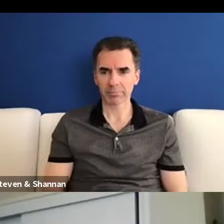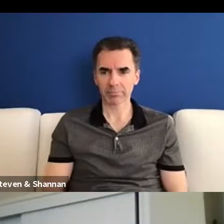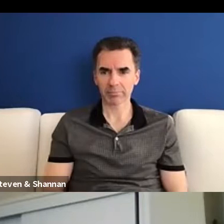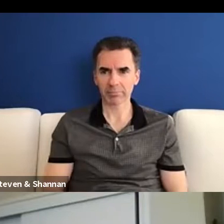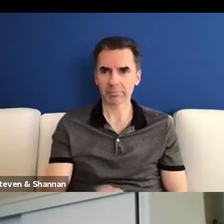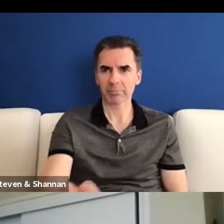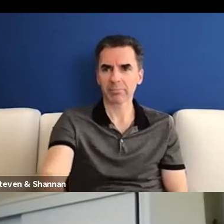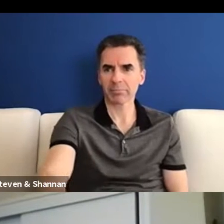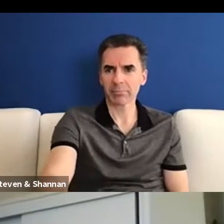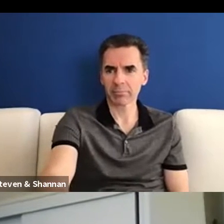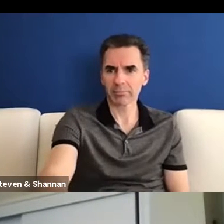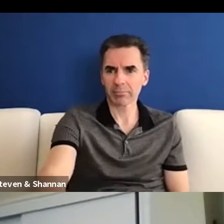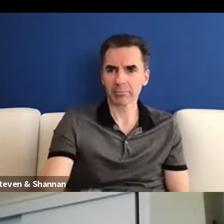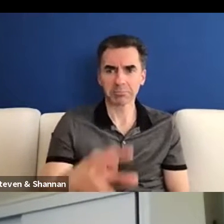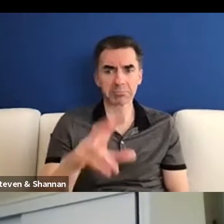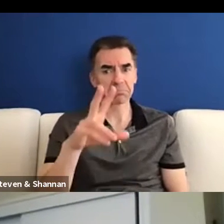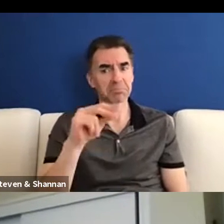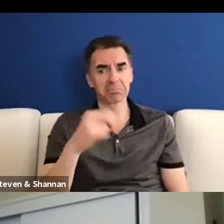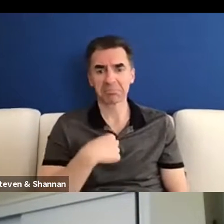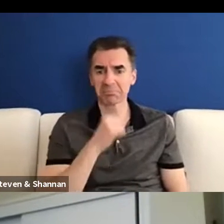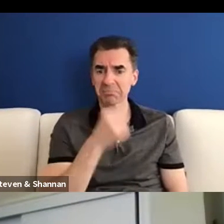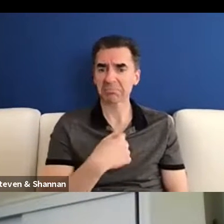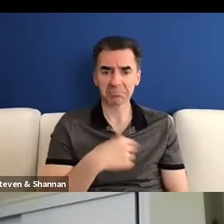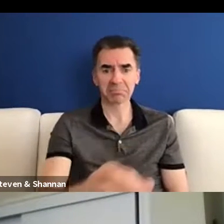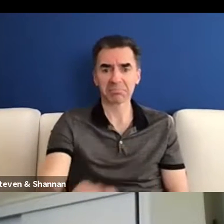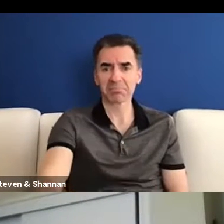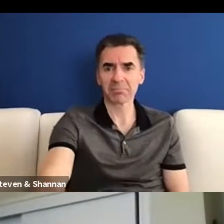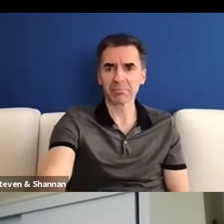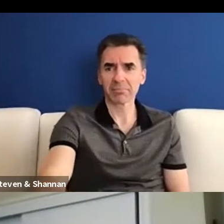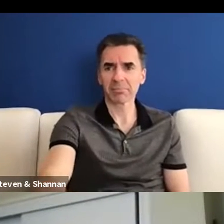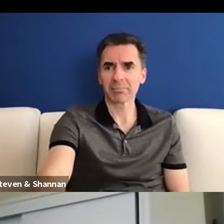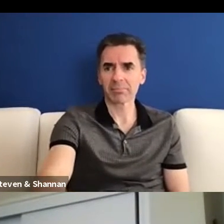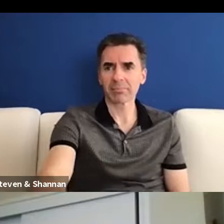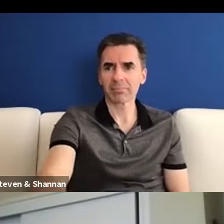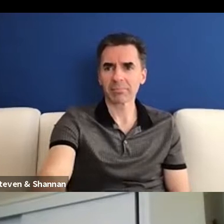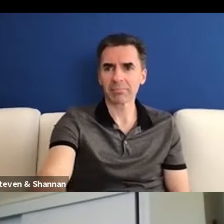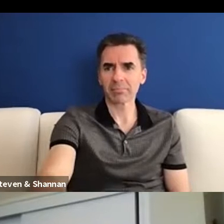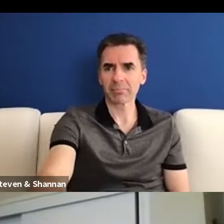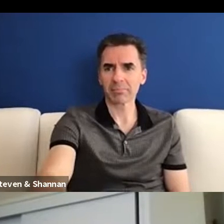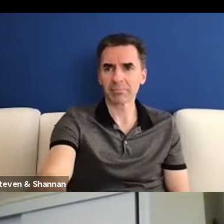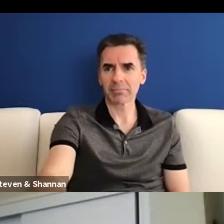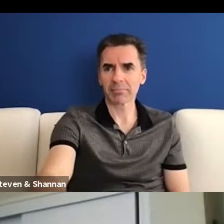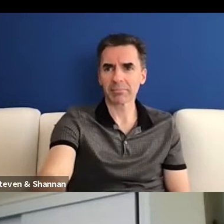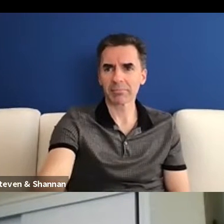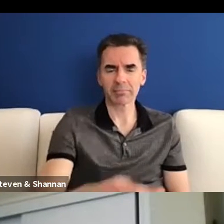Unknown: Sorry, no, I don't know, what do you use? Firefox and Chrome? Yeah,